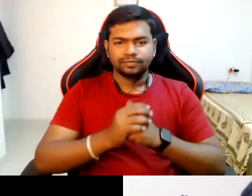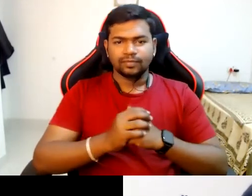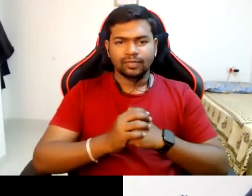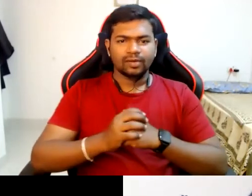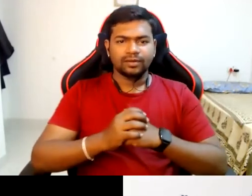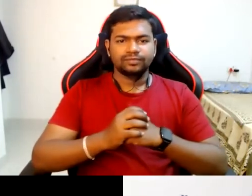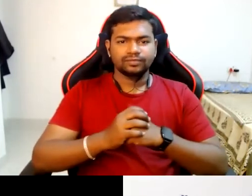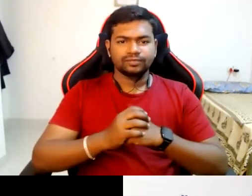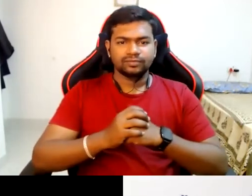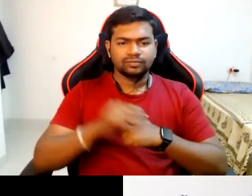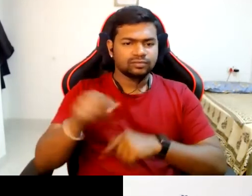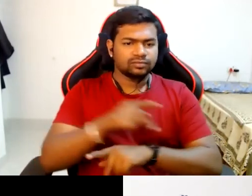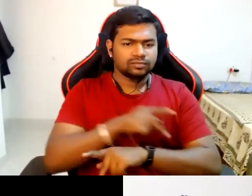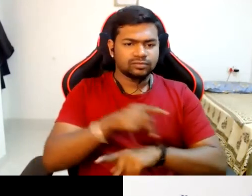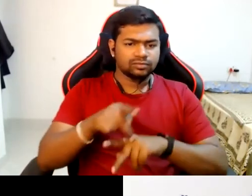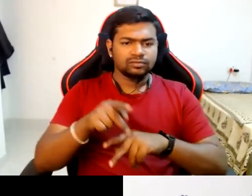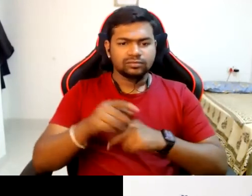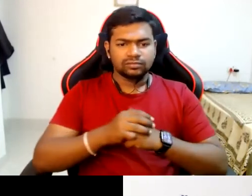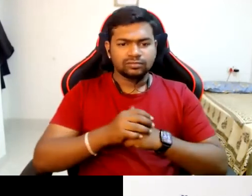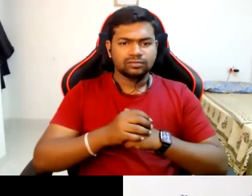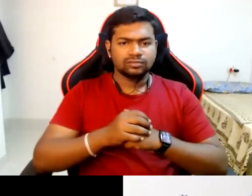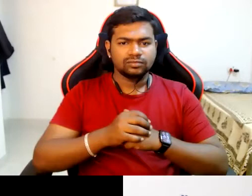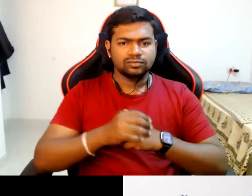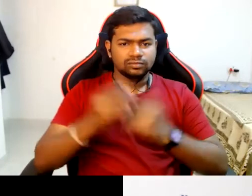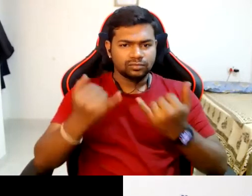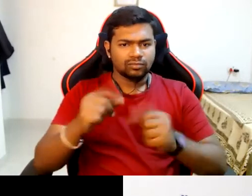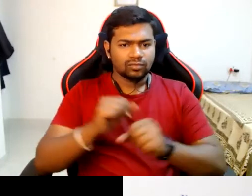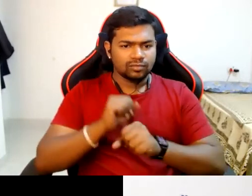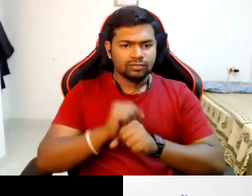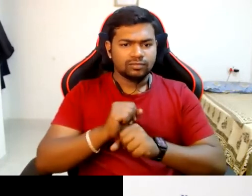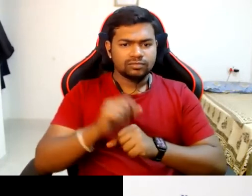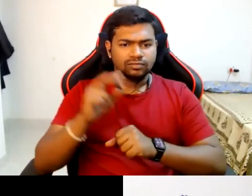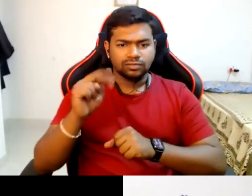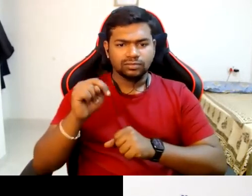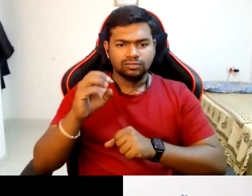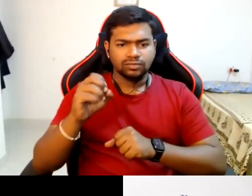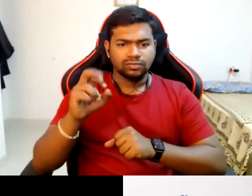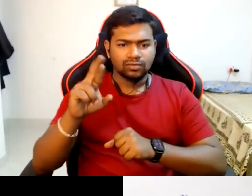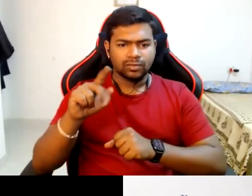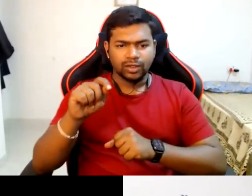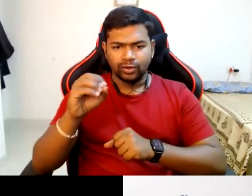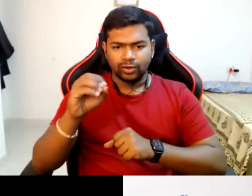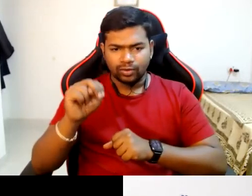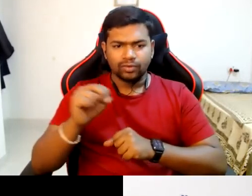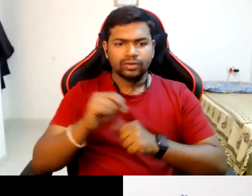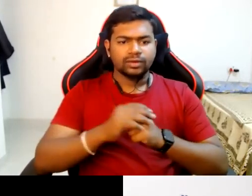On the professional front, I currently work with Norton LifeLock at a Senior Principal Engineer.